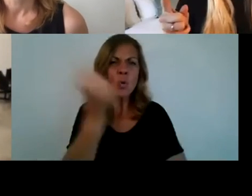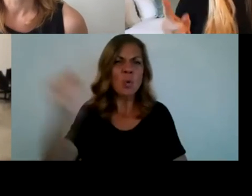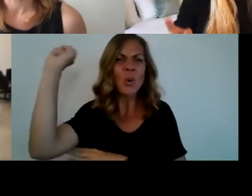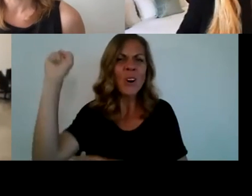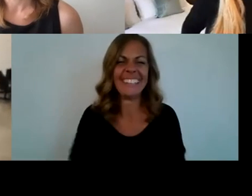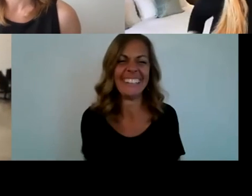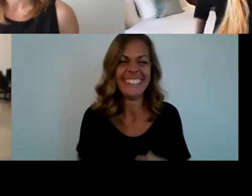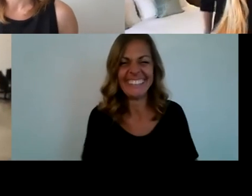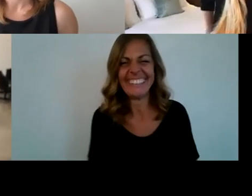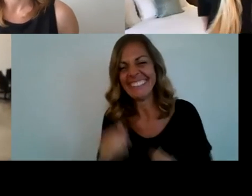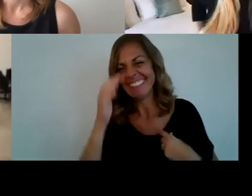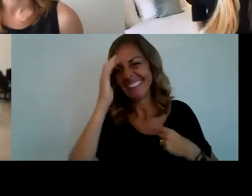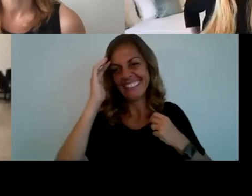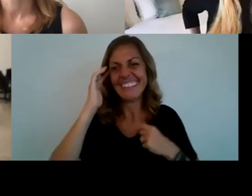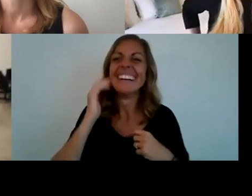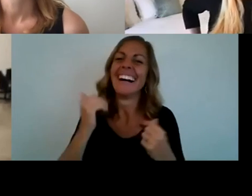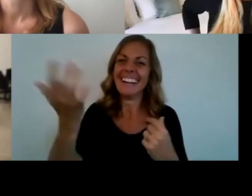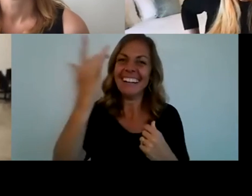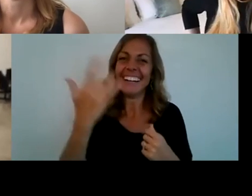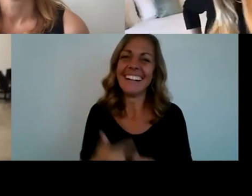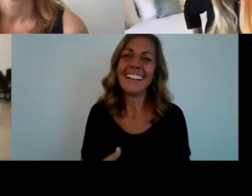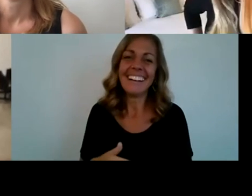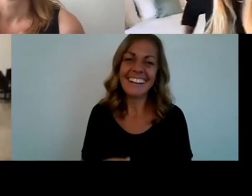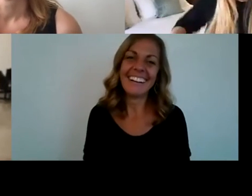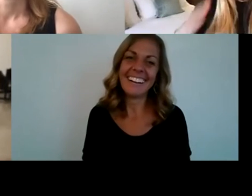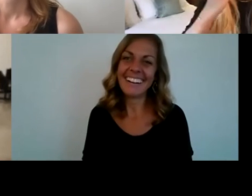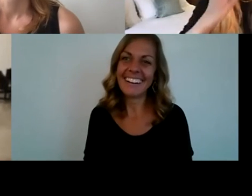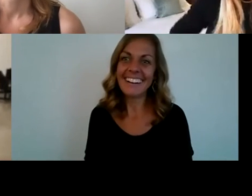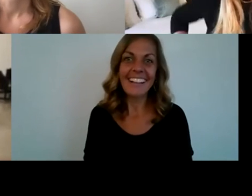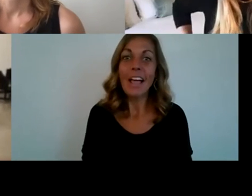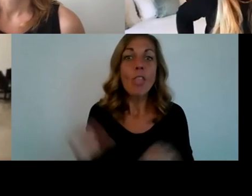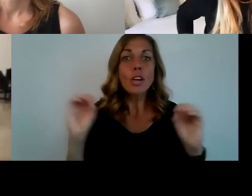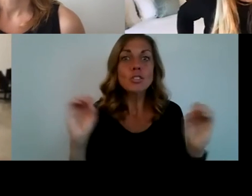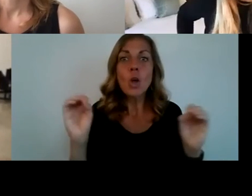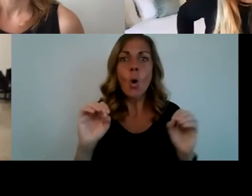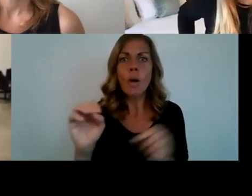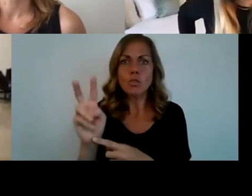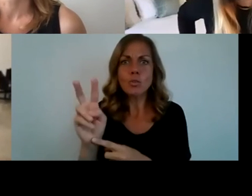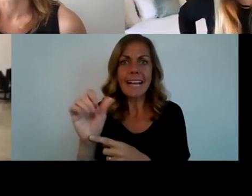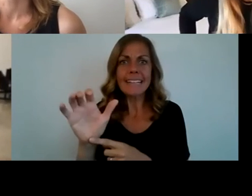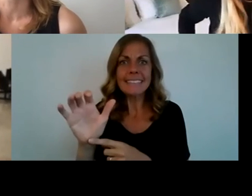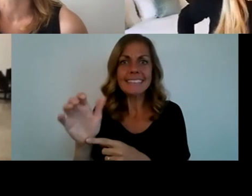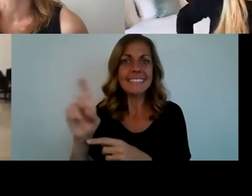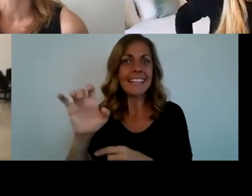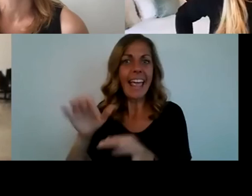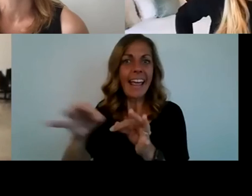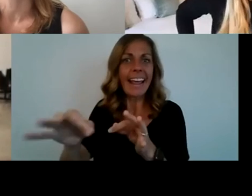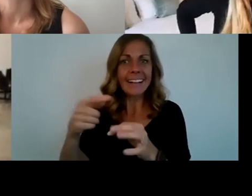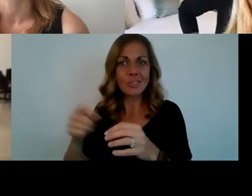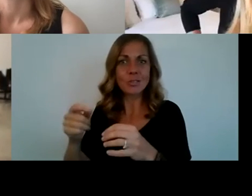We're live. There's no 2 second delay. We're good.